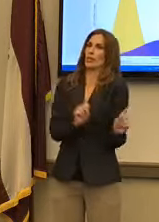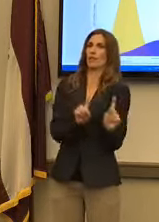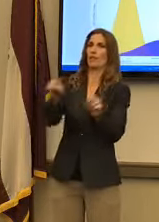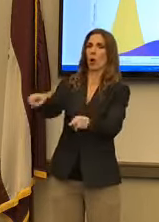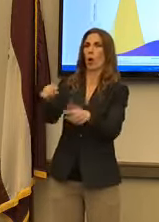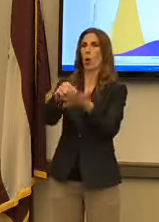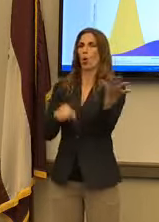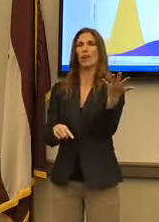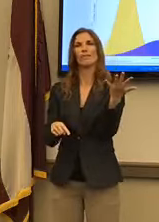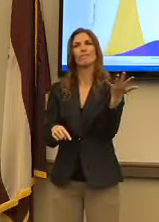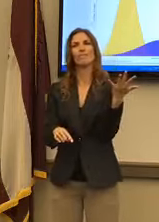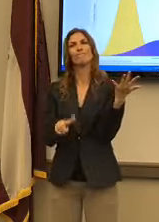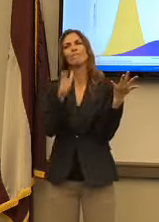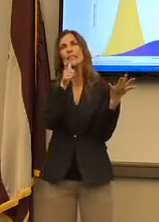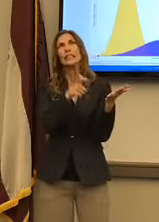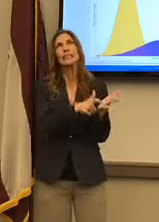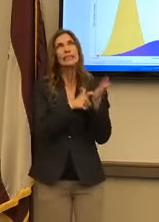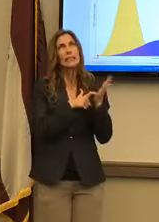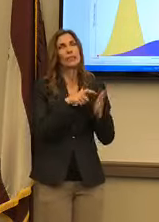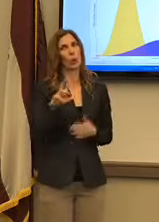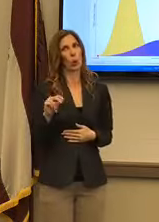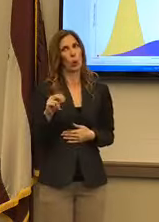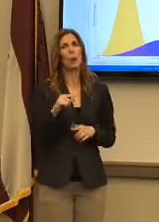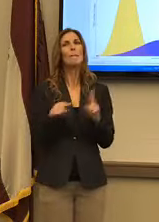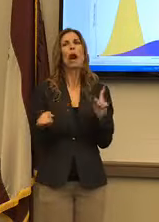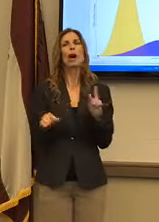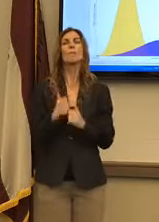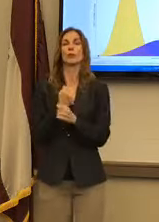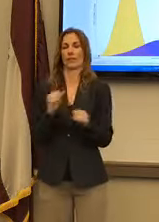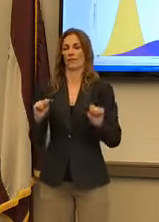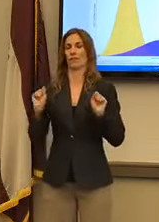absolutely necessary but it would certainly be the safest strategy if we